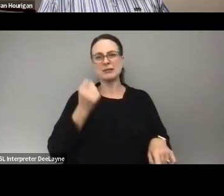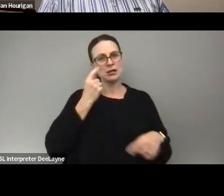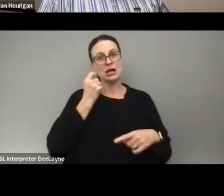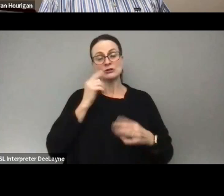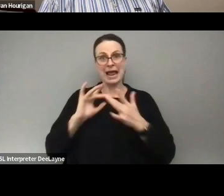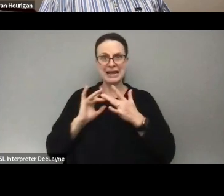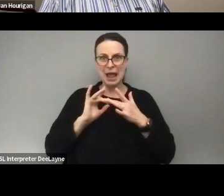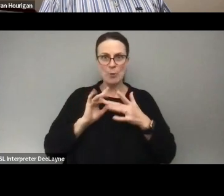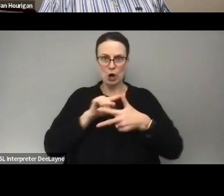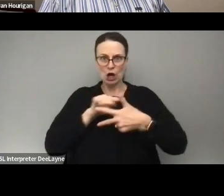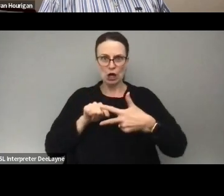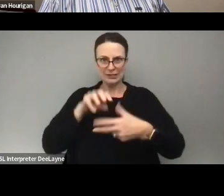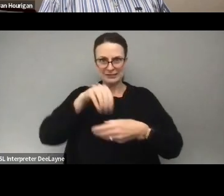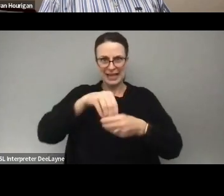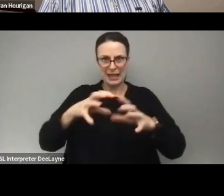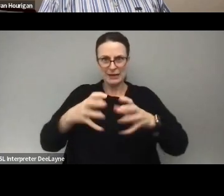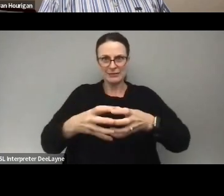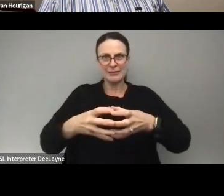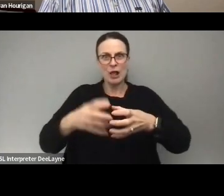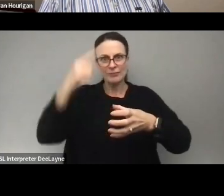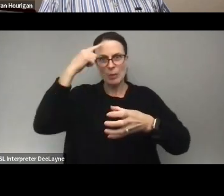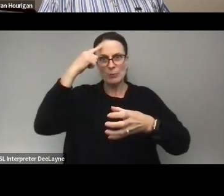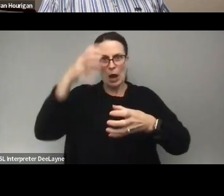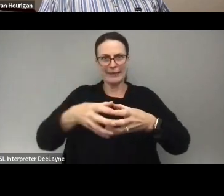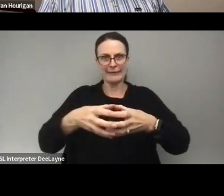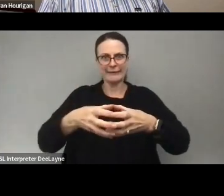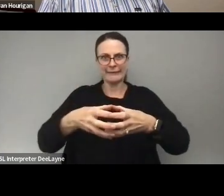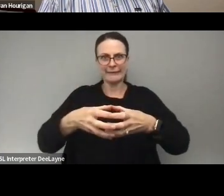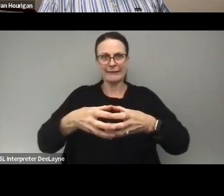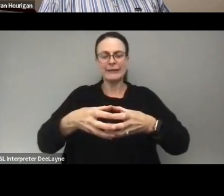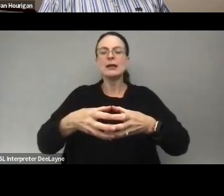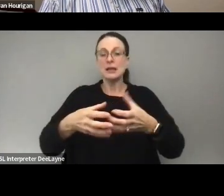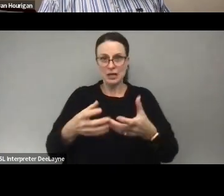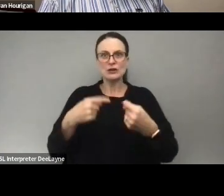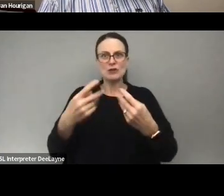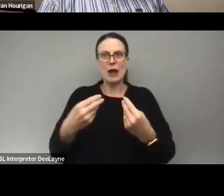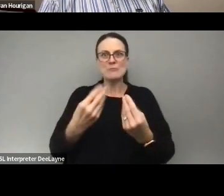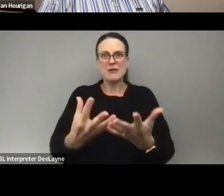of the brain and try to provide strategies